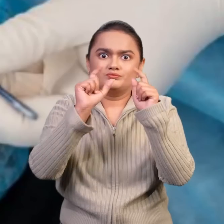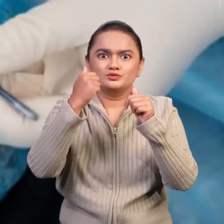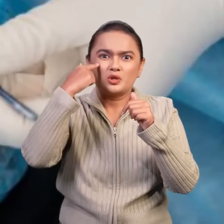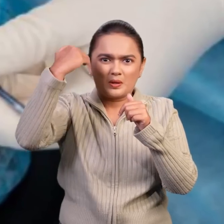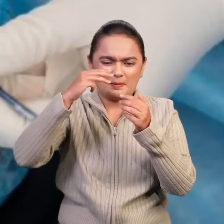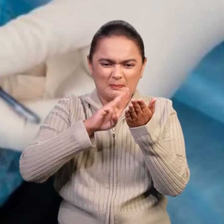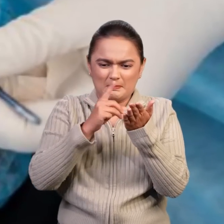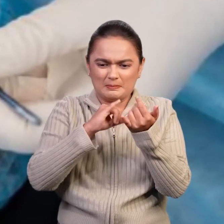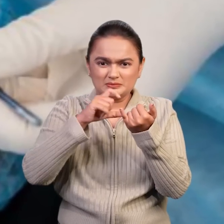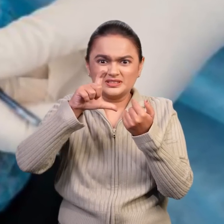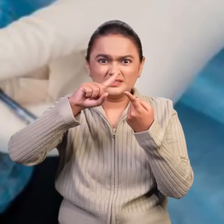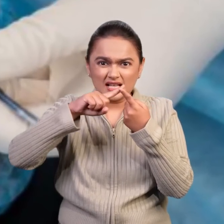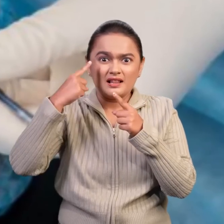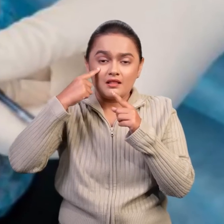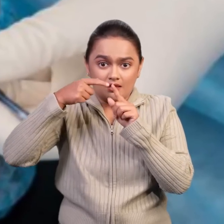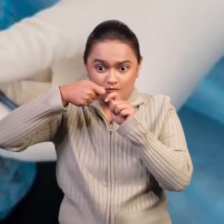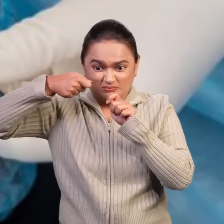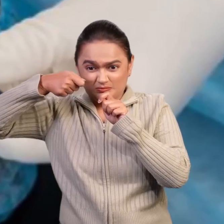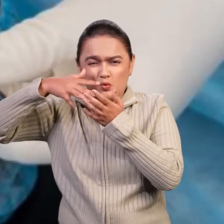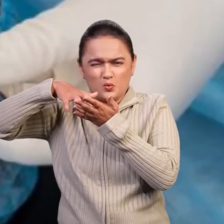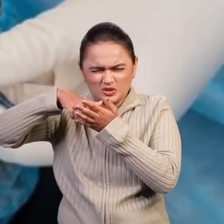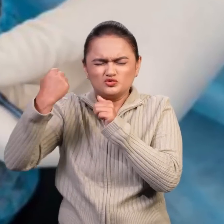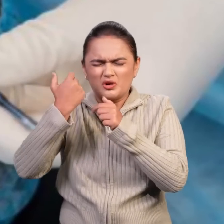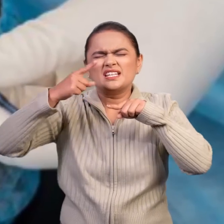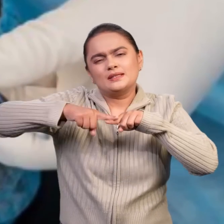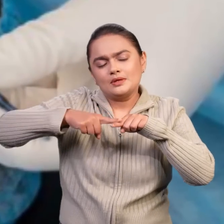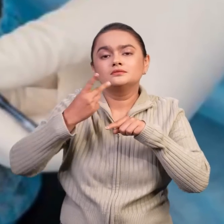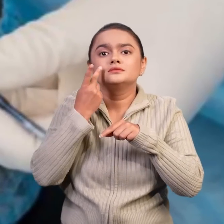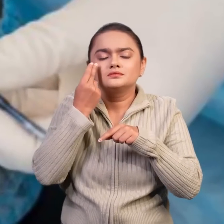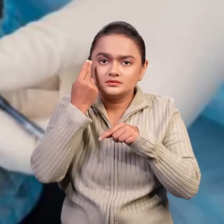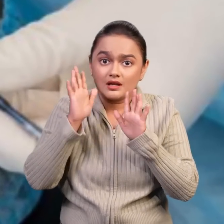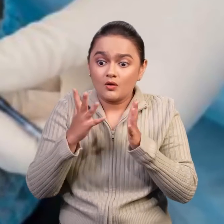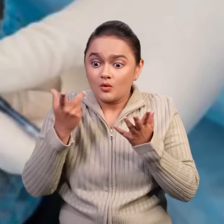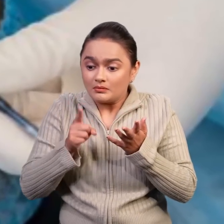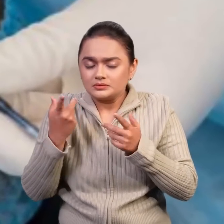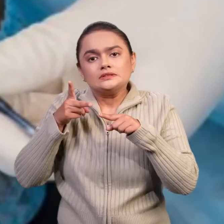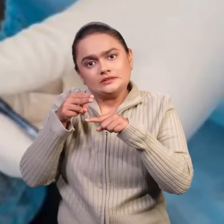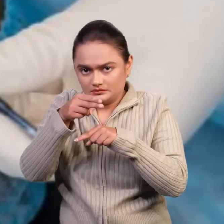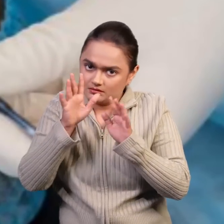wherein the muscle which is pulling the eye towards one direction is either weakened or streghtened, and depending on what's required,